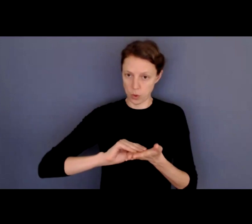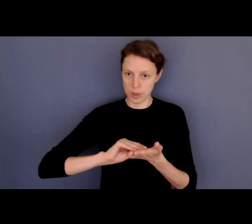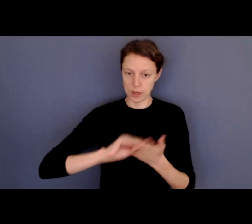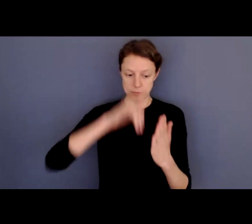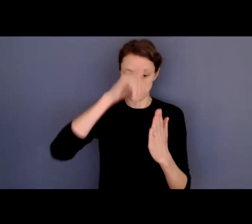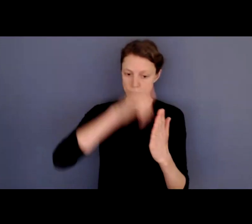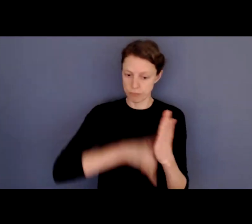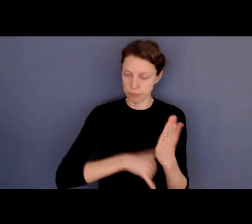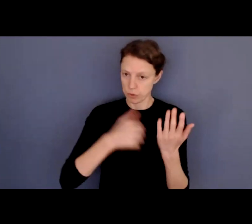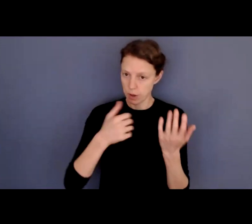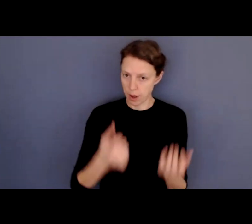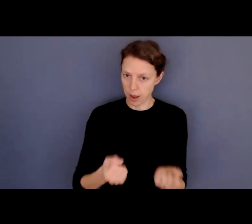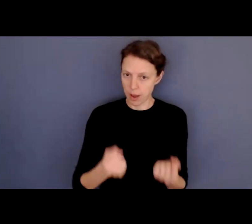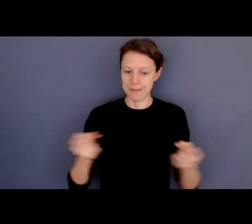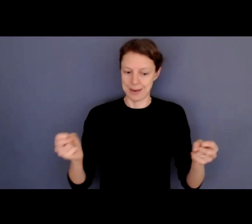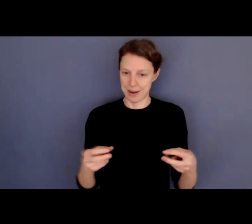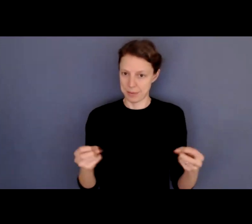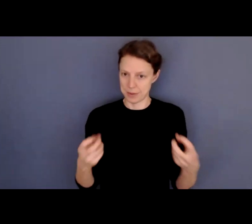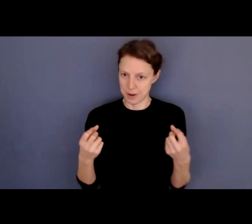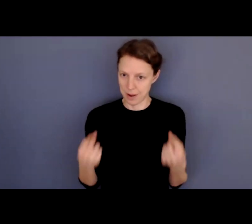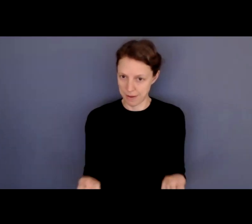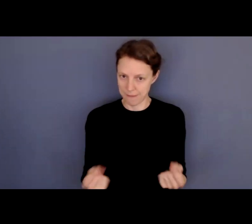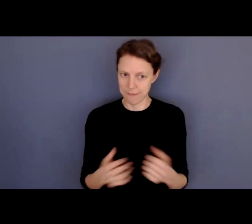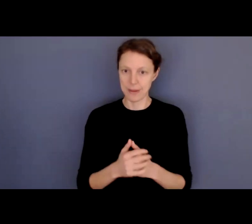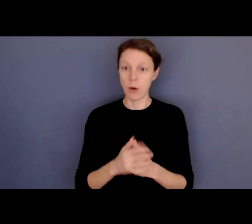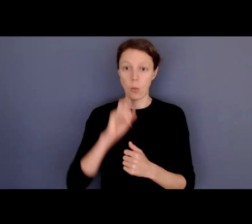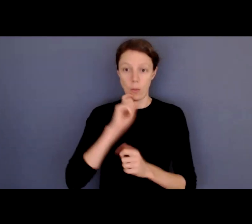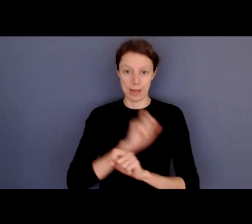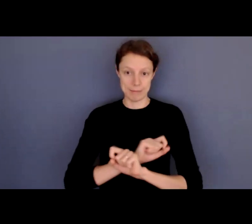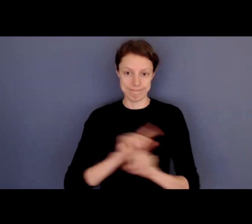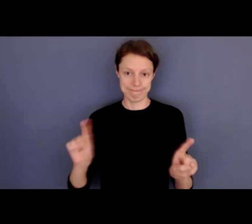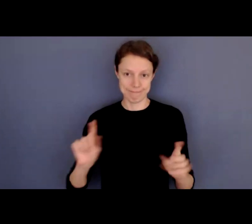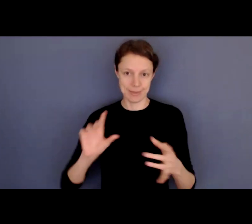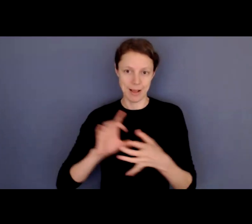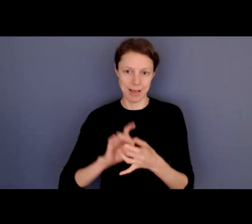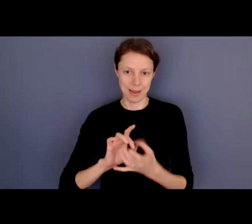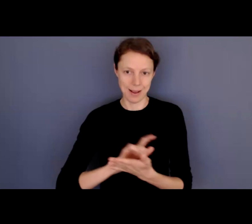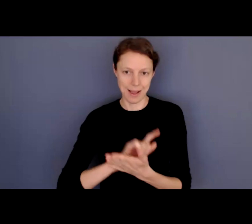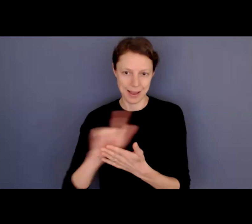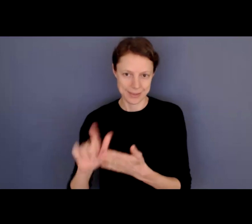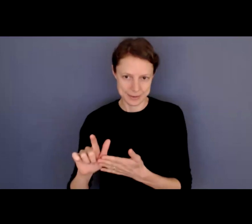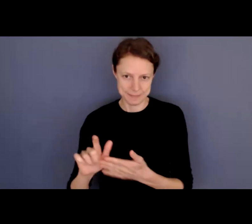mentioned out after this and the slides as well. So keep an eye on your mailbox after today, so you can keep coming back and